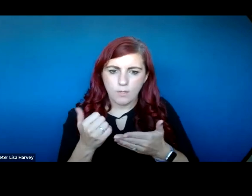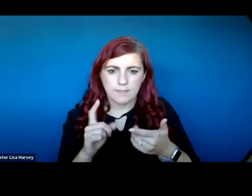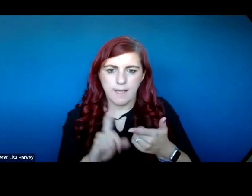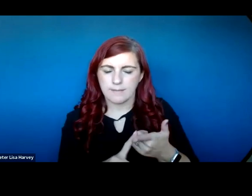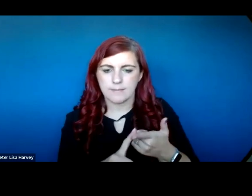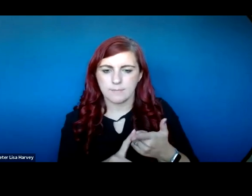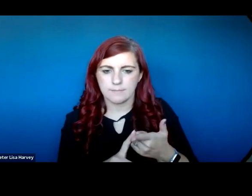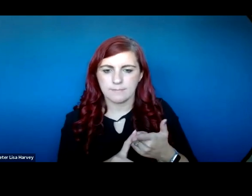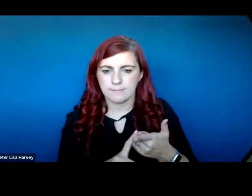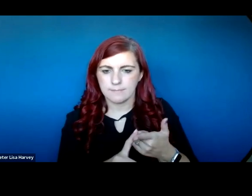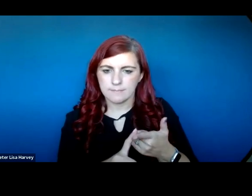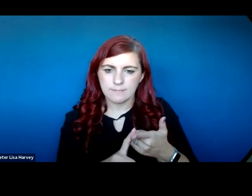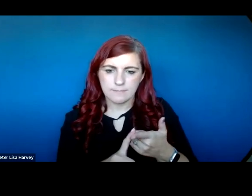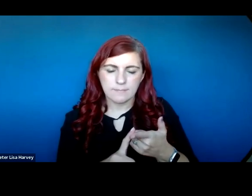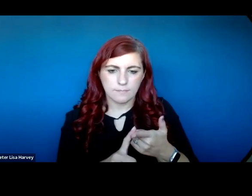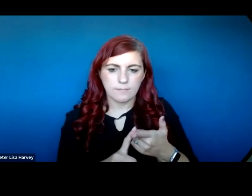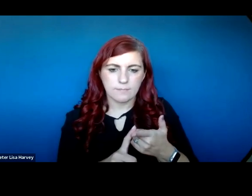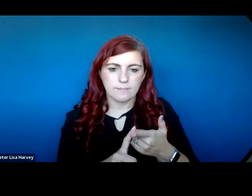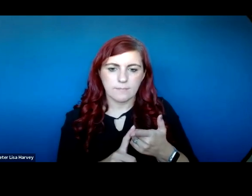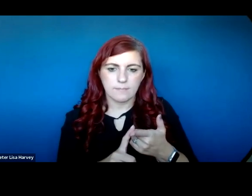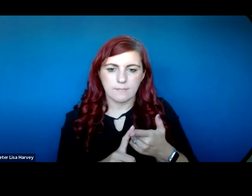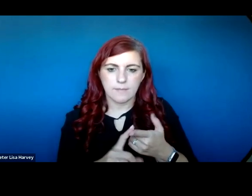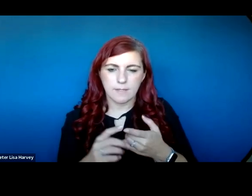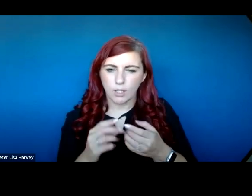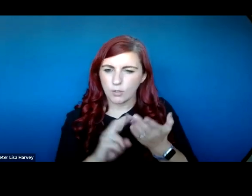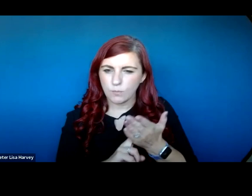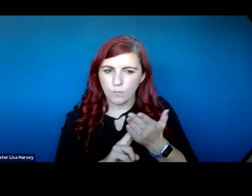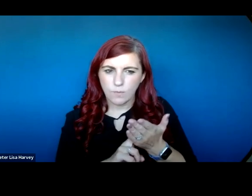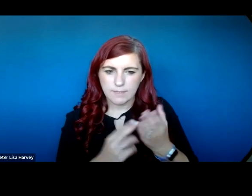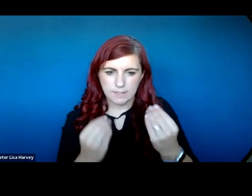out works for mental well-being to clear our minds.